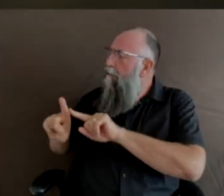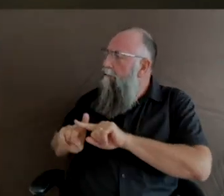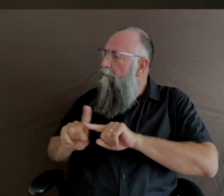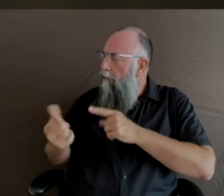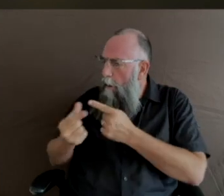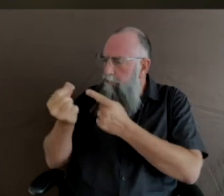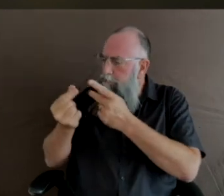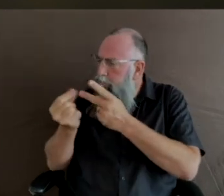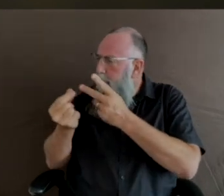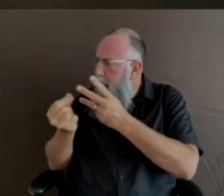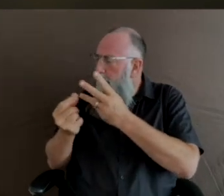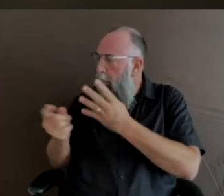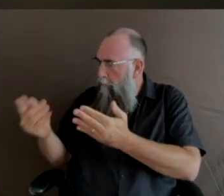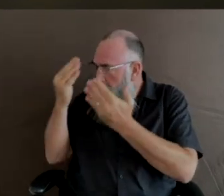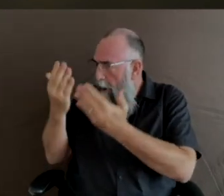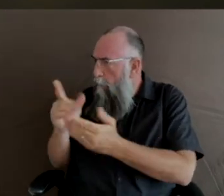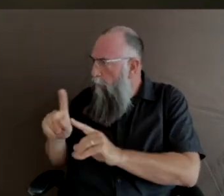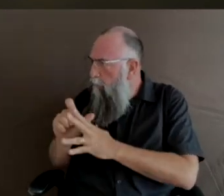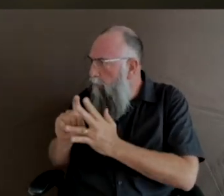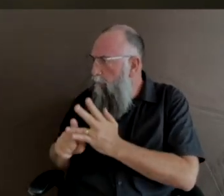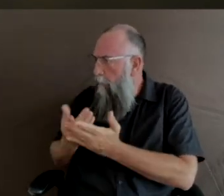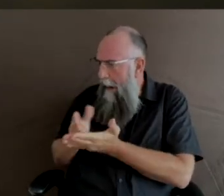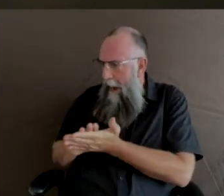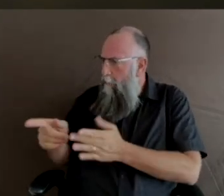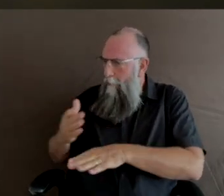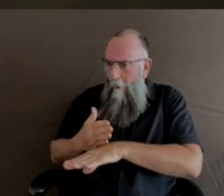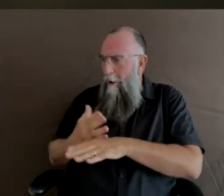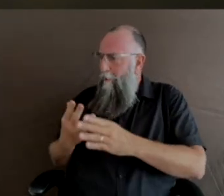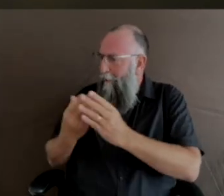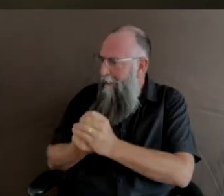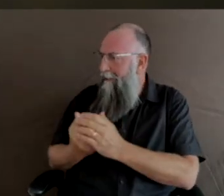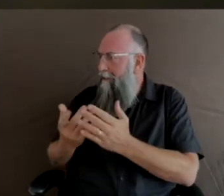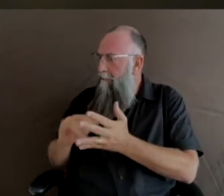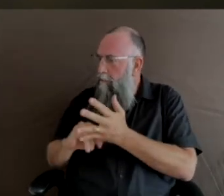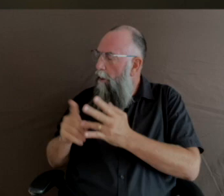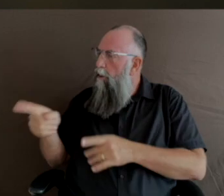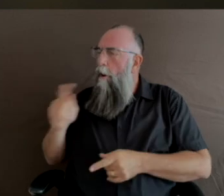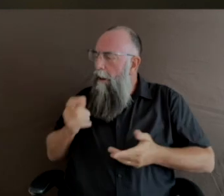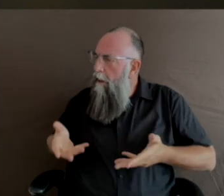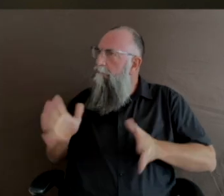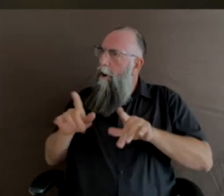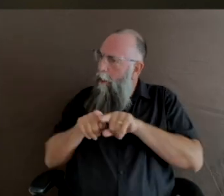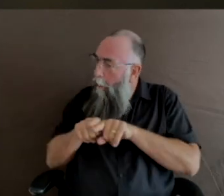that you don't know how you're going to respond and take part, but you always find a way as an inventive